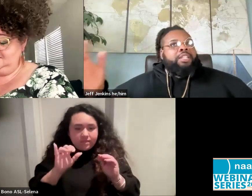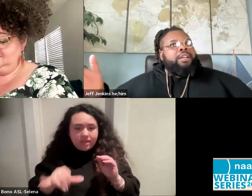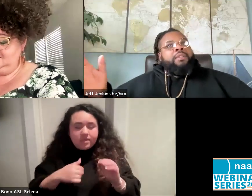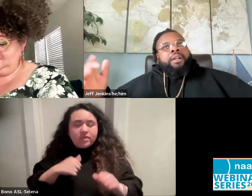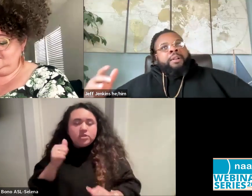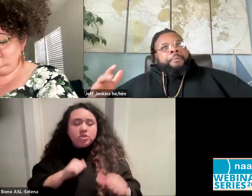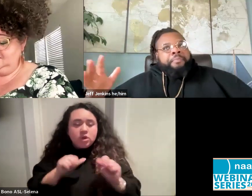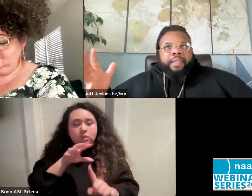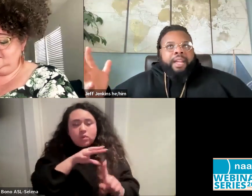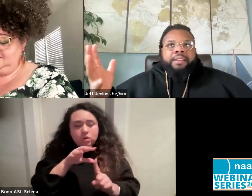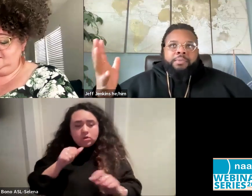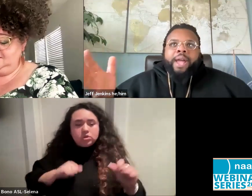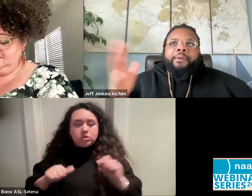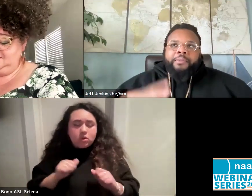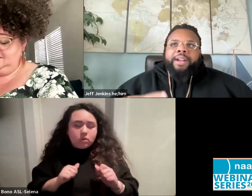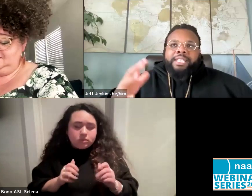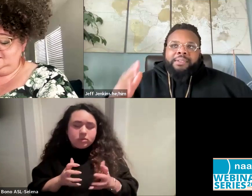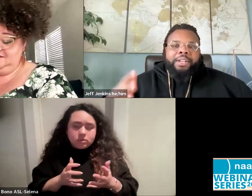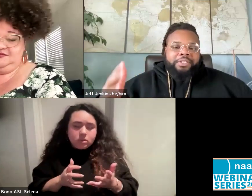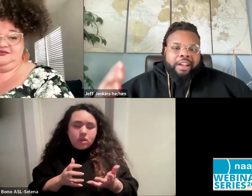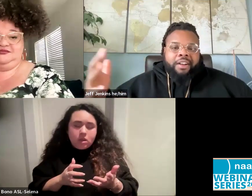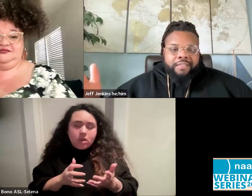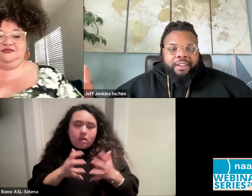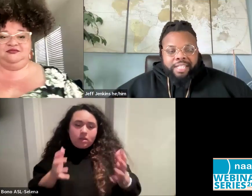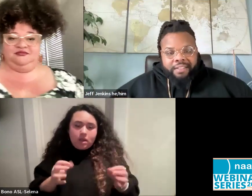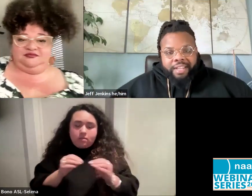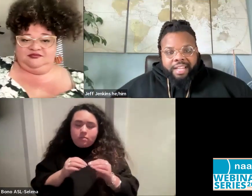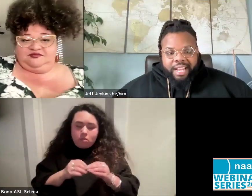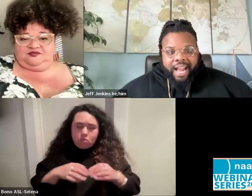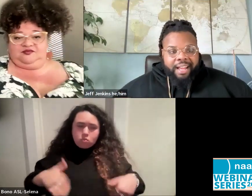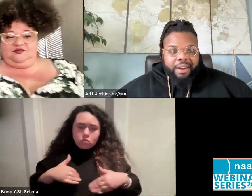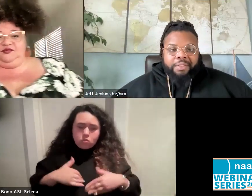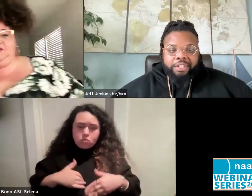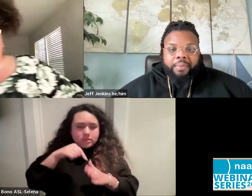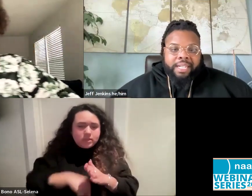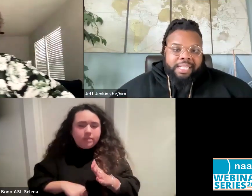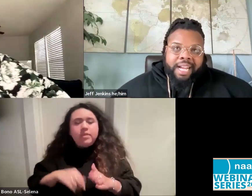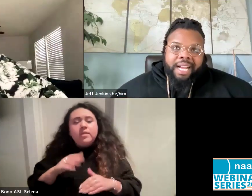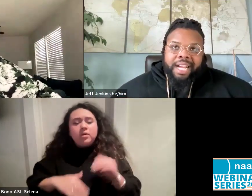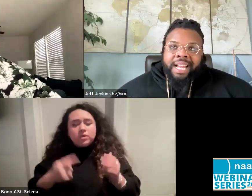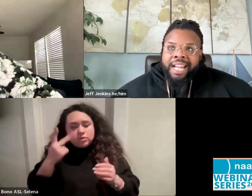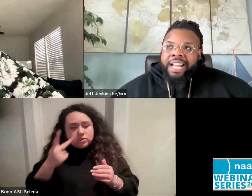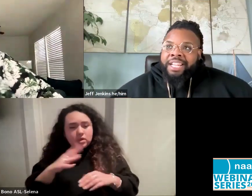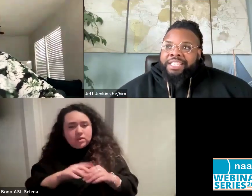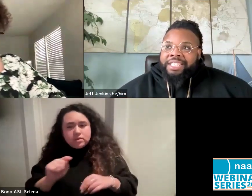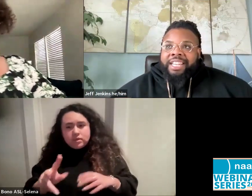The show is way more rigorous than what you saw even on TV. There was so much